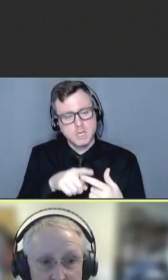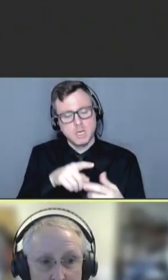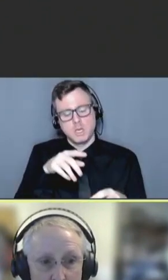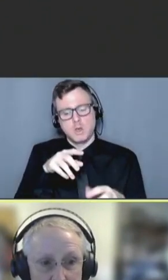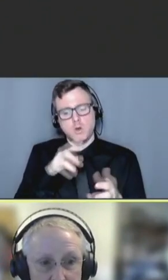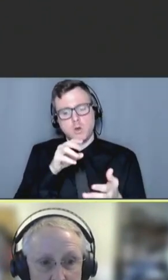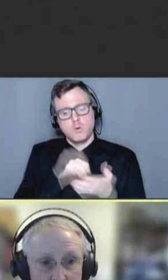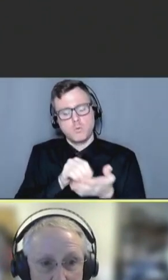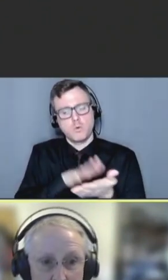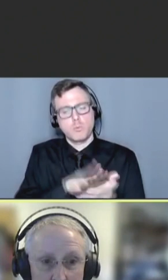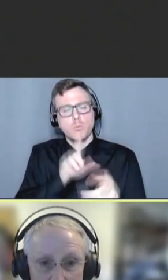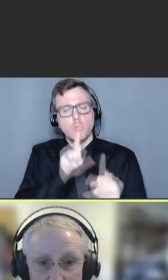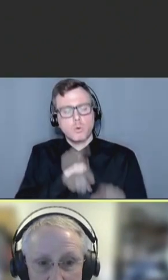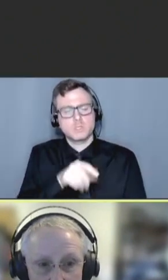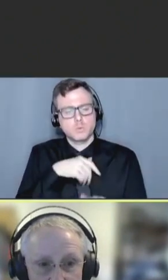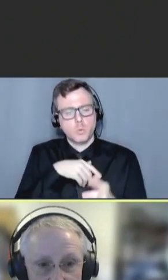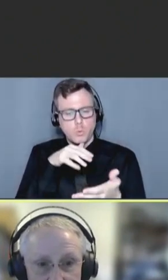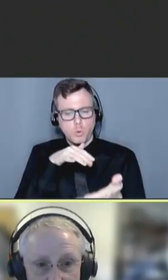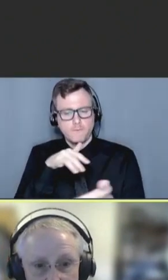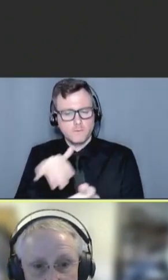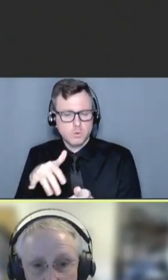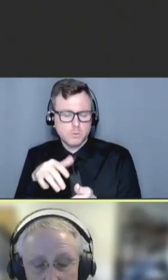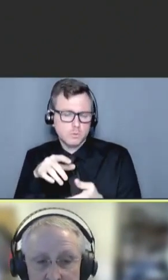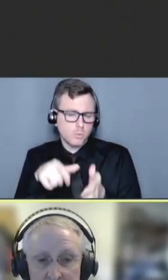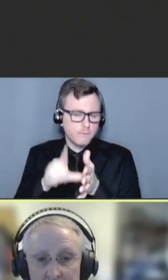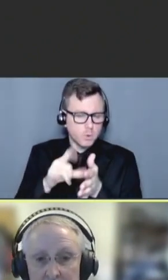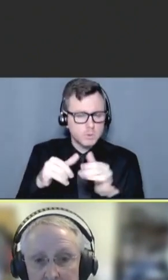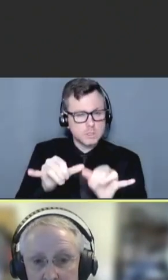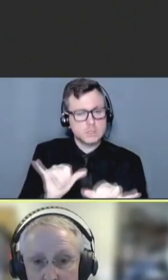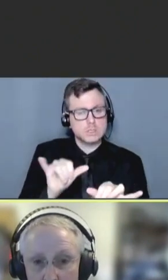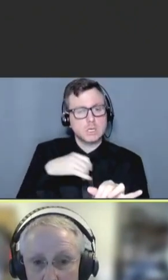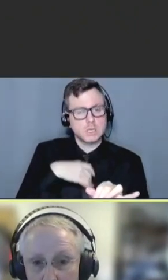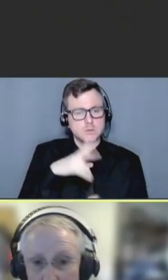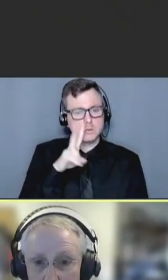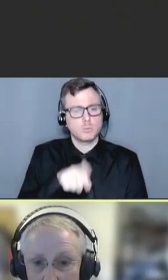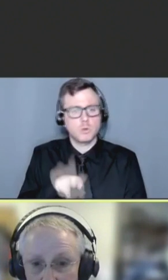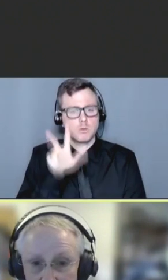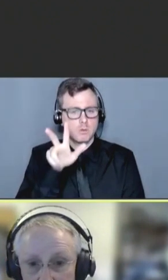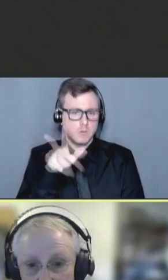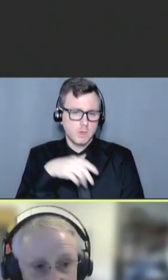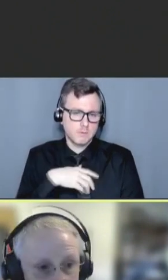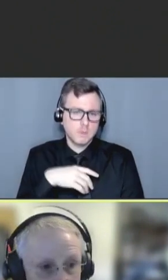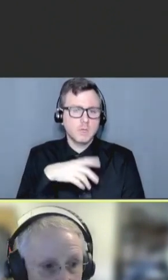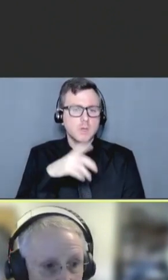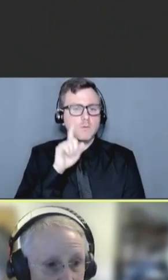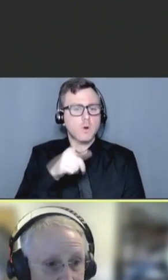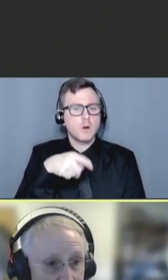2.3 per million doses of Pfizer-BioNTech and 2.1 per million doses of Moderna.